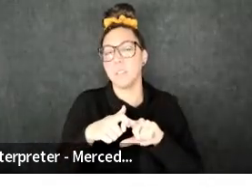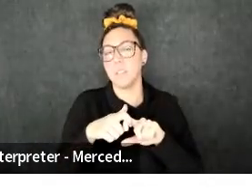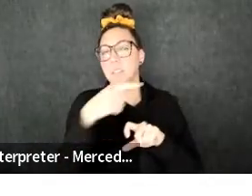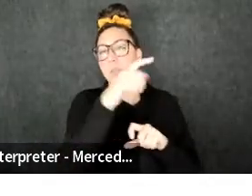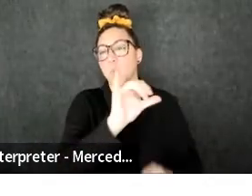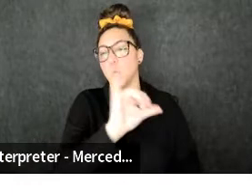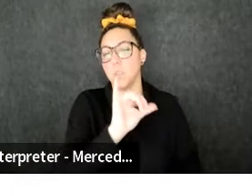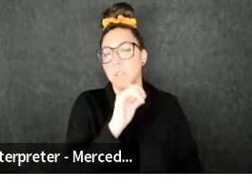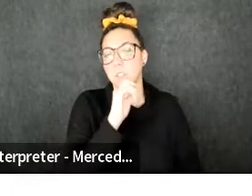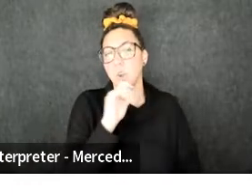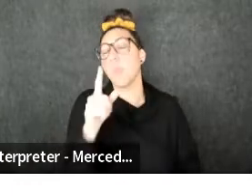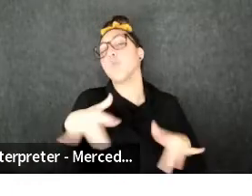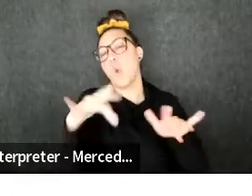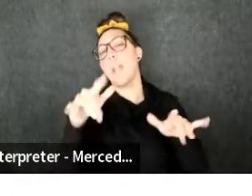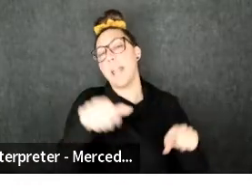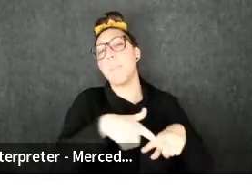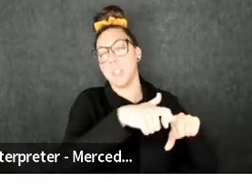recording this